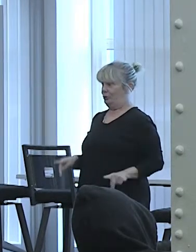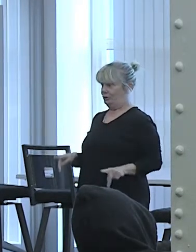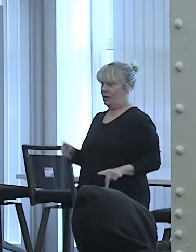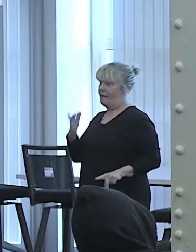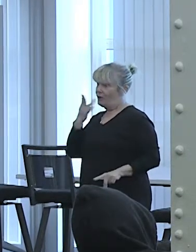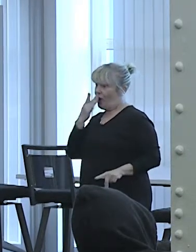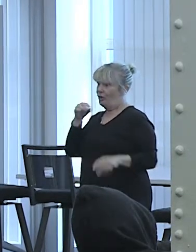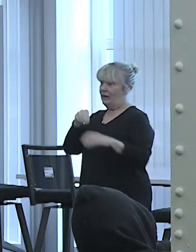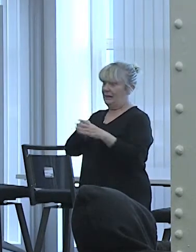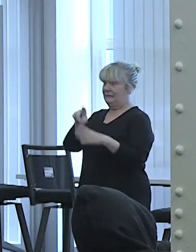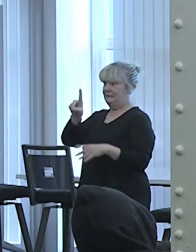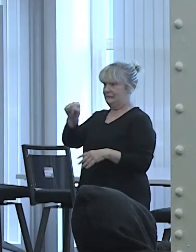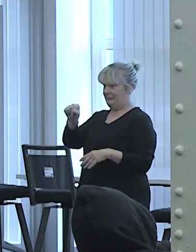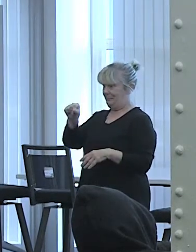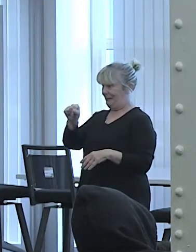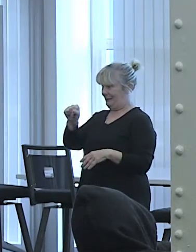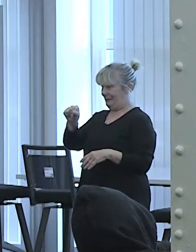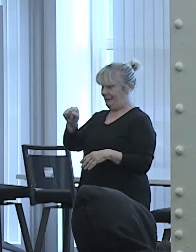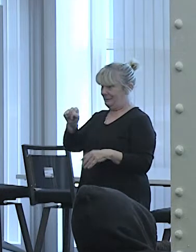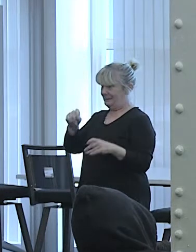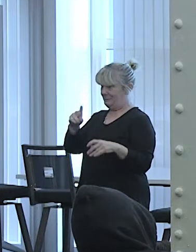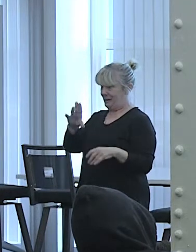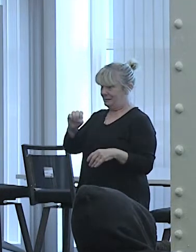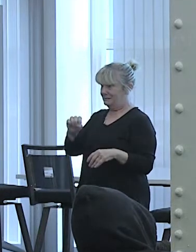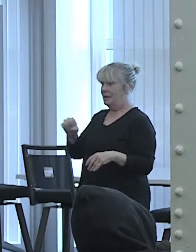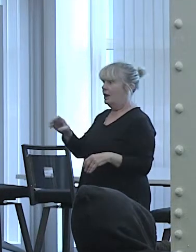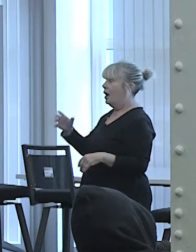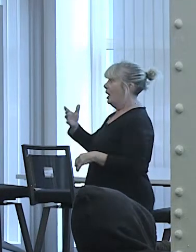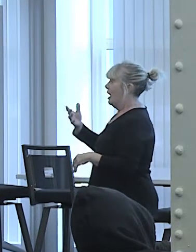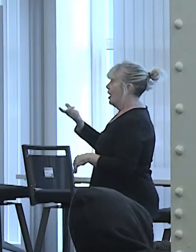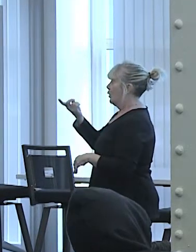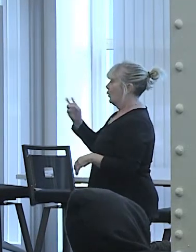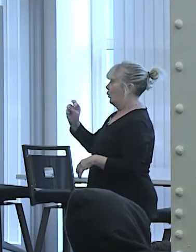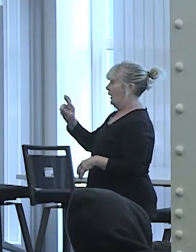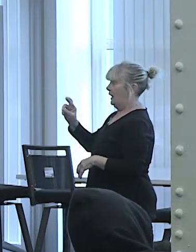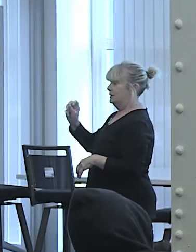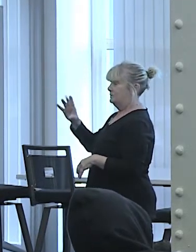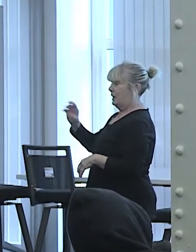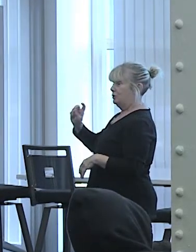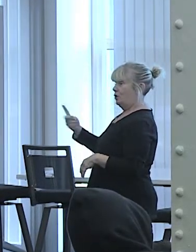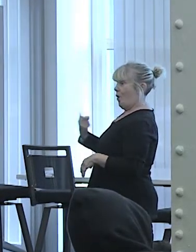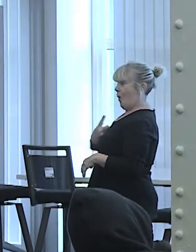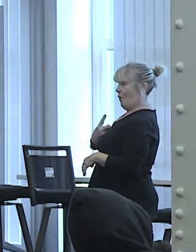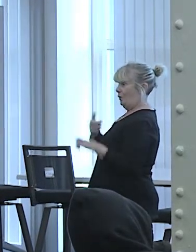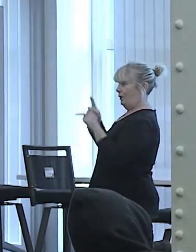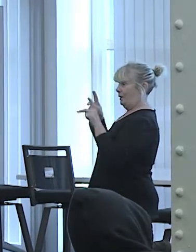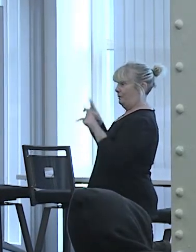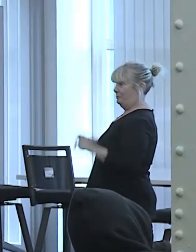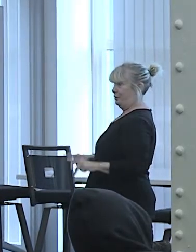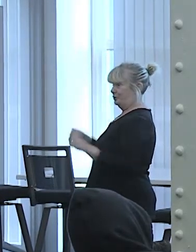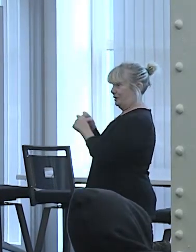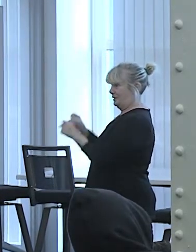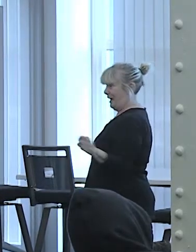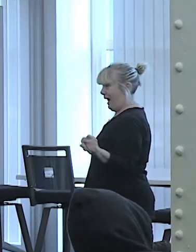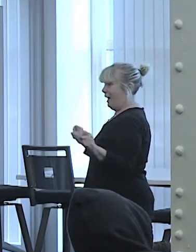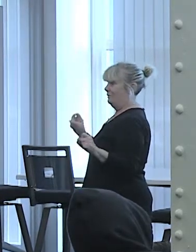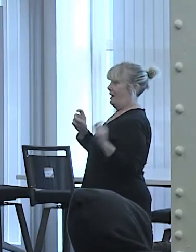The only openly disabled person in a queer space. The only queer person who is talking about disability